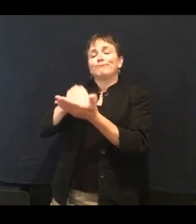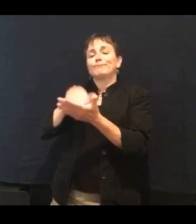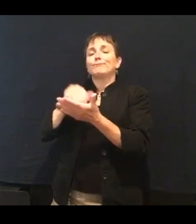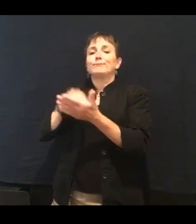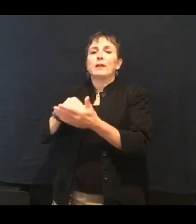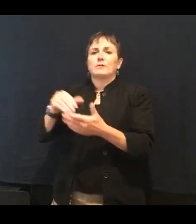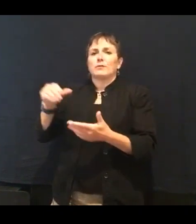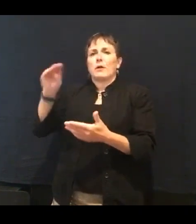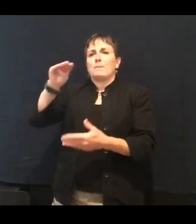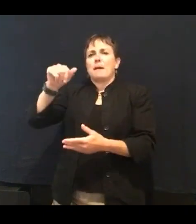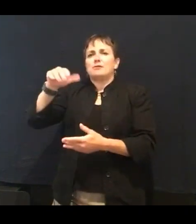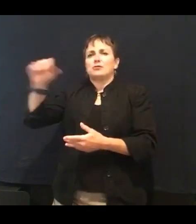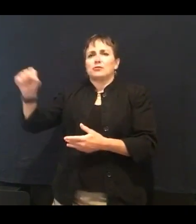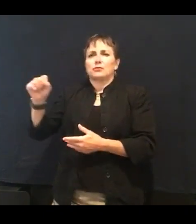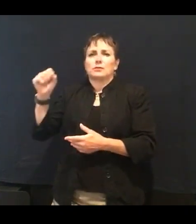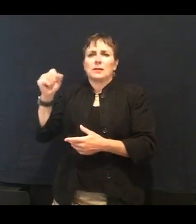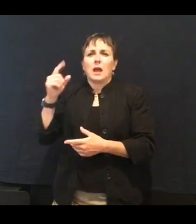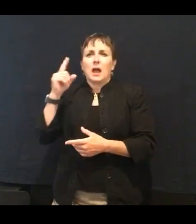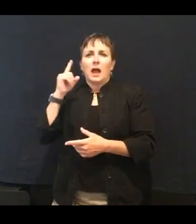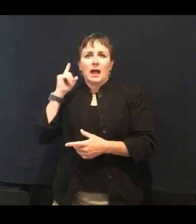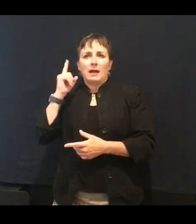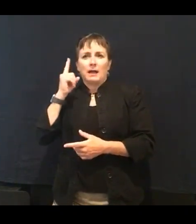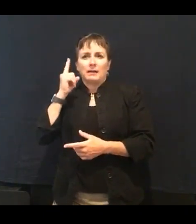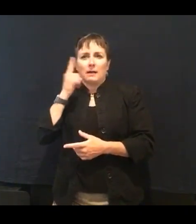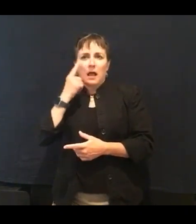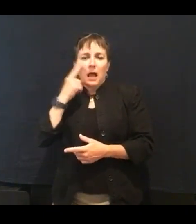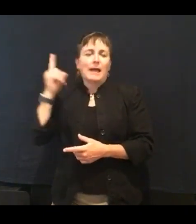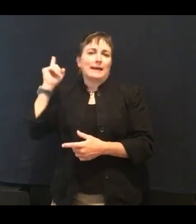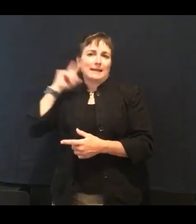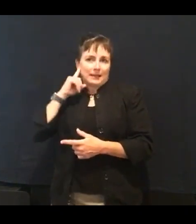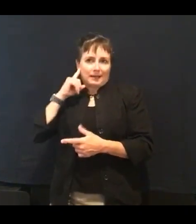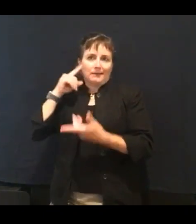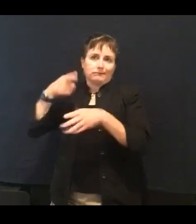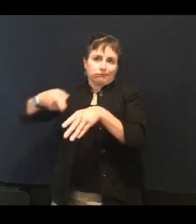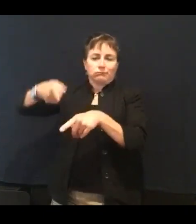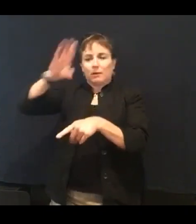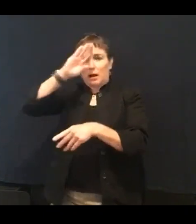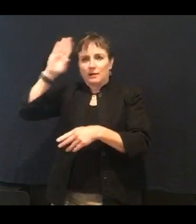and one of the pioneers in 20th century research on inherited retinal diseases.